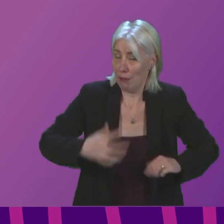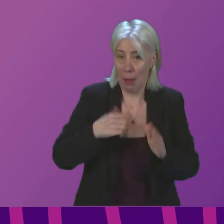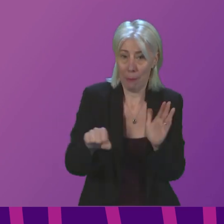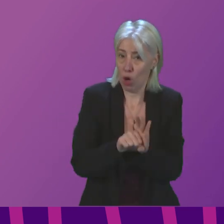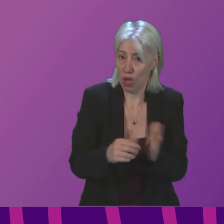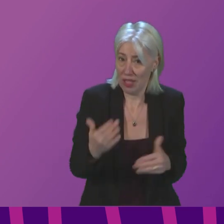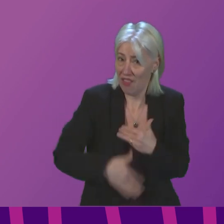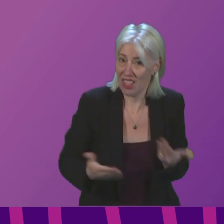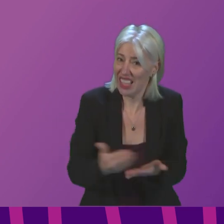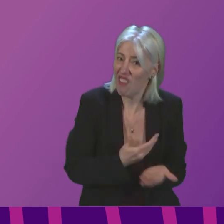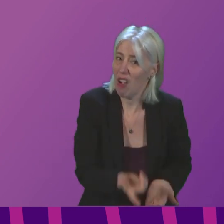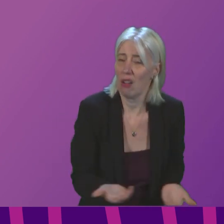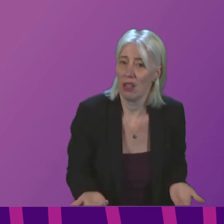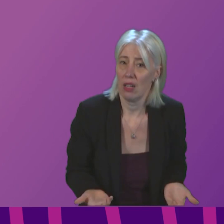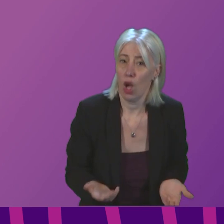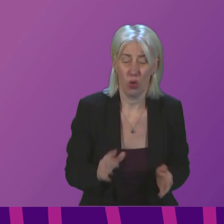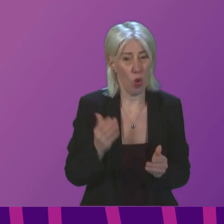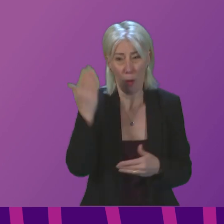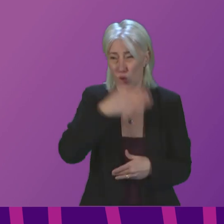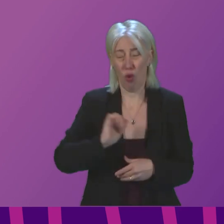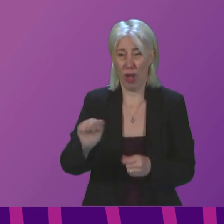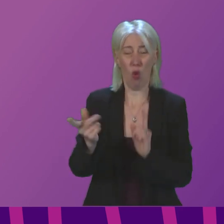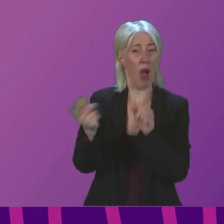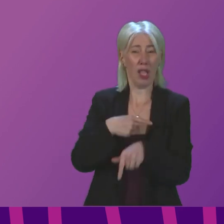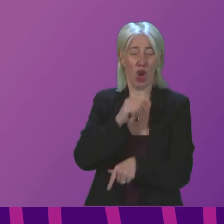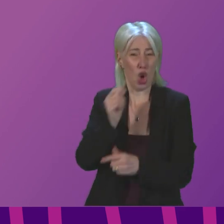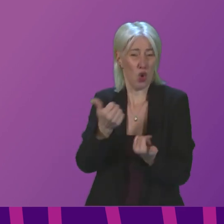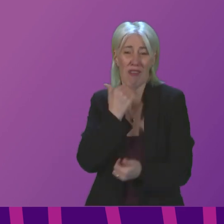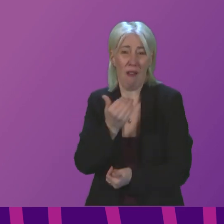murdered, so I am sorry, but that does not cut it when we are dealing with lives being